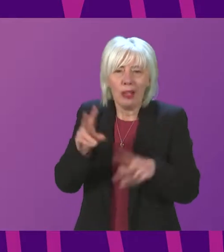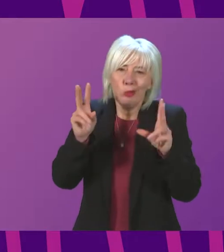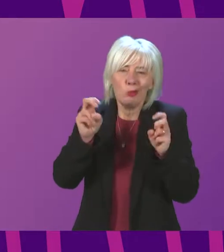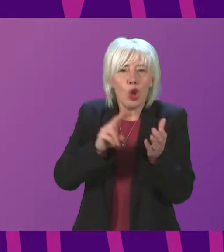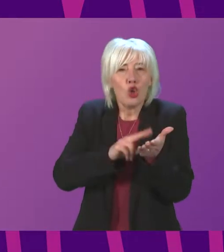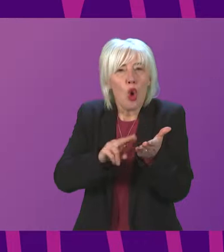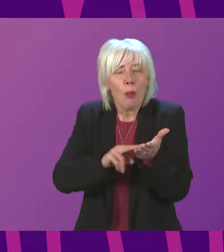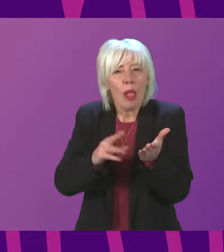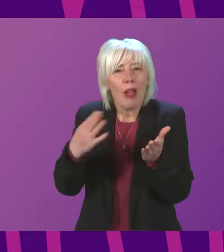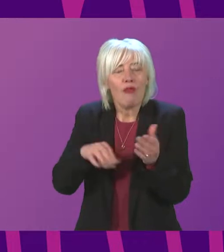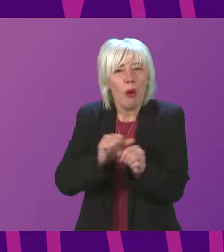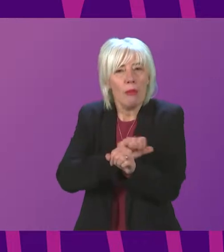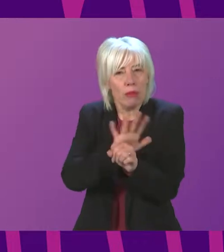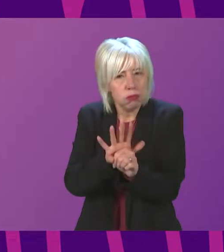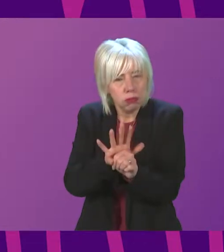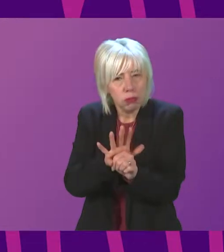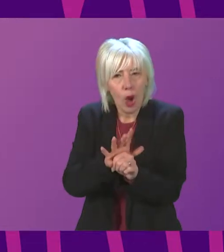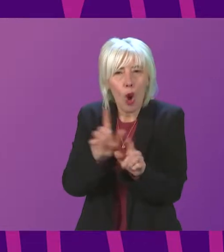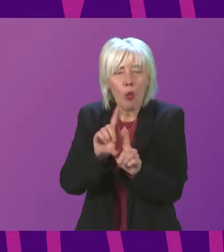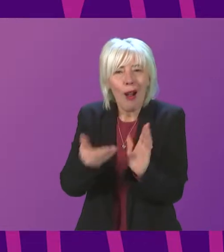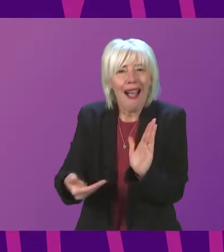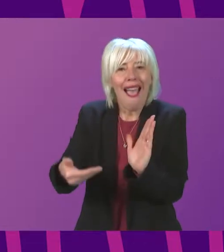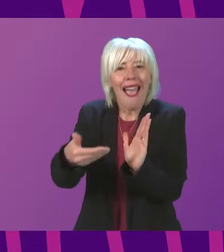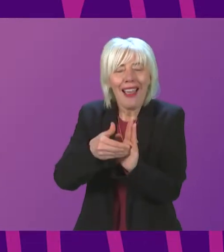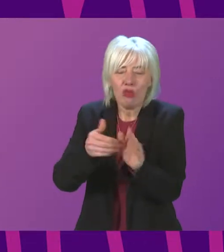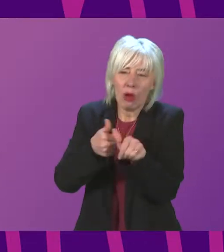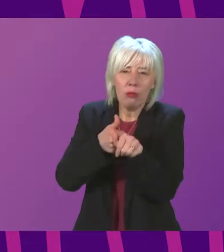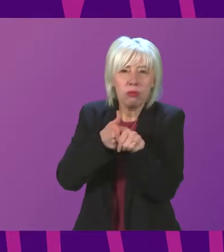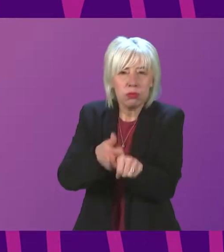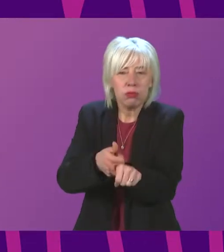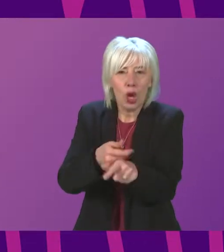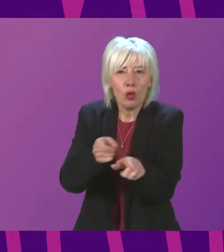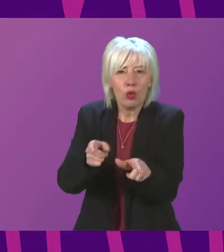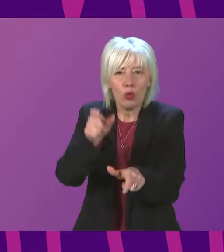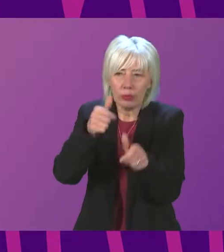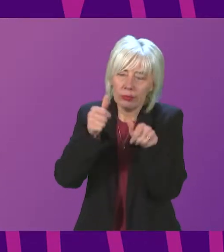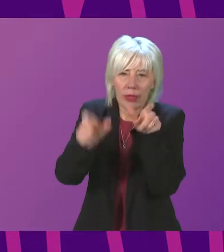the Covid-19 pandemic, what extra help is being provided to support people’s mental health.